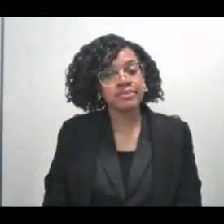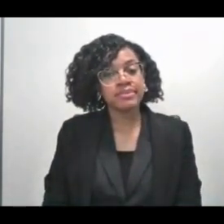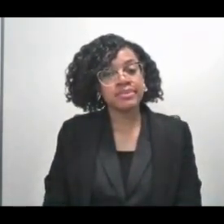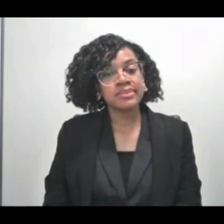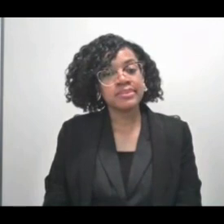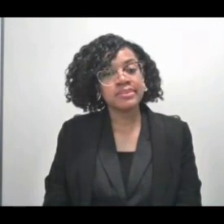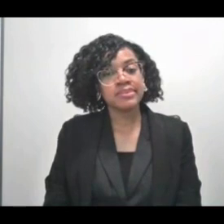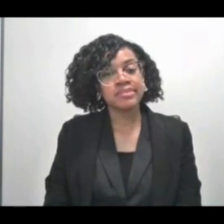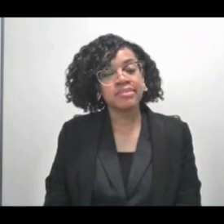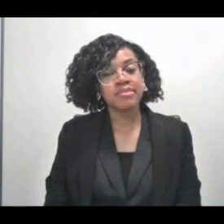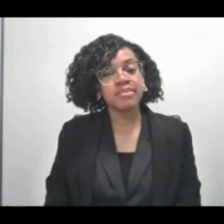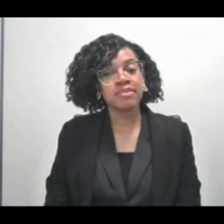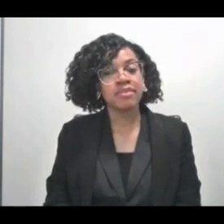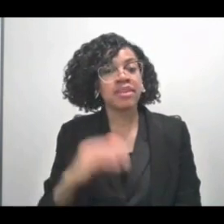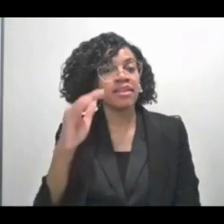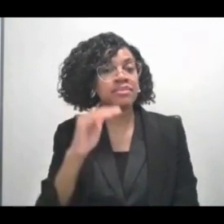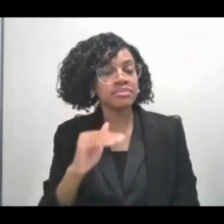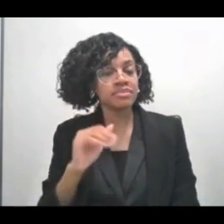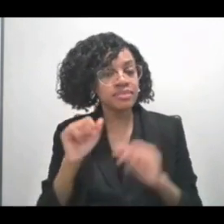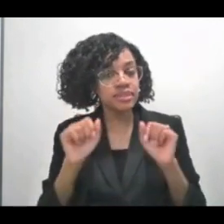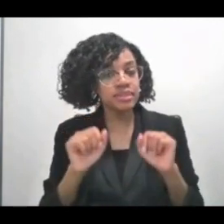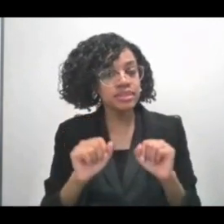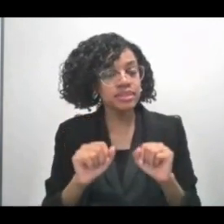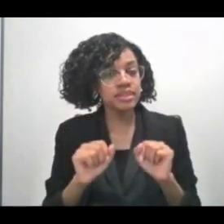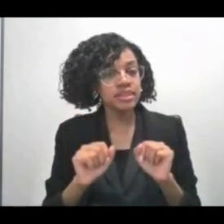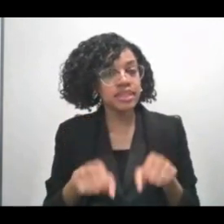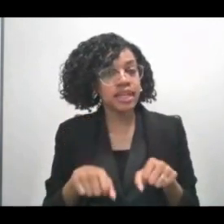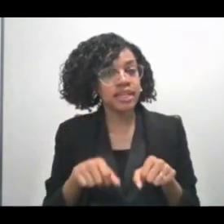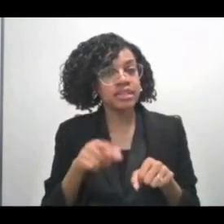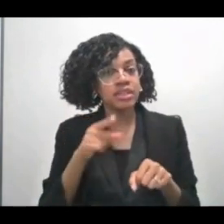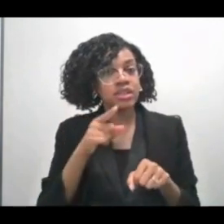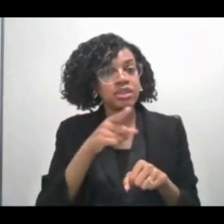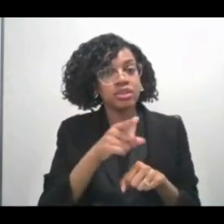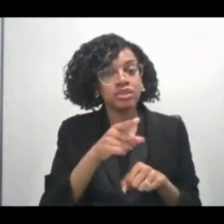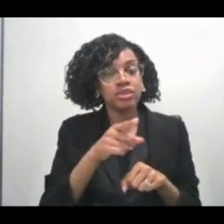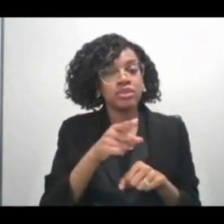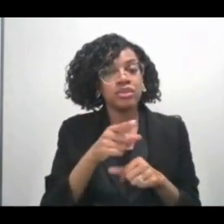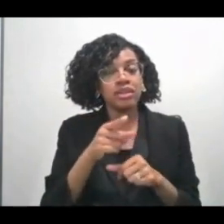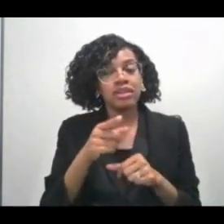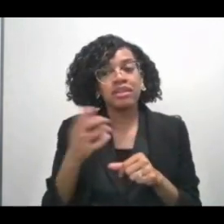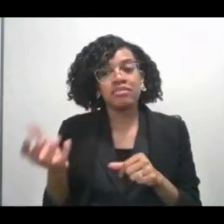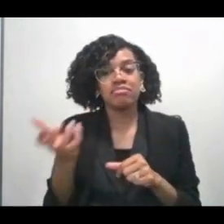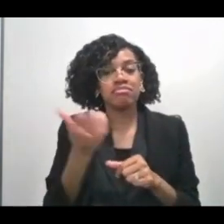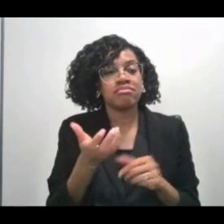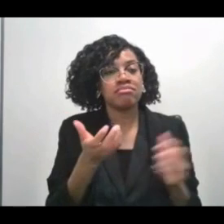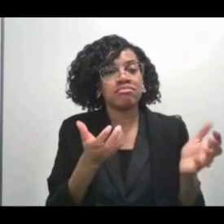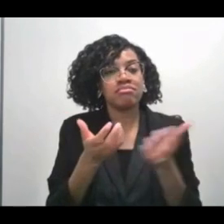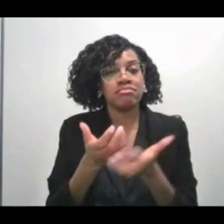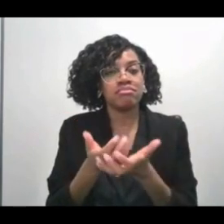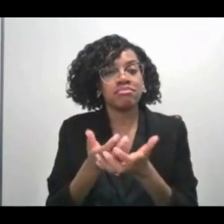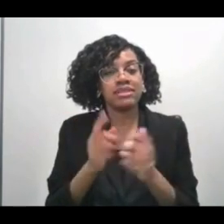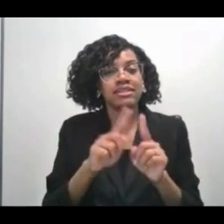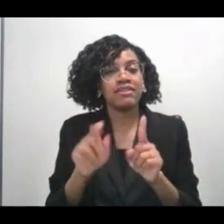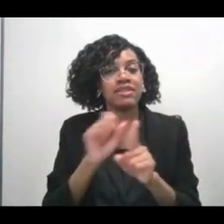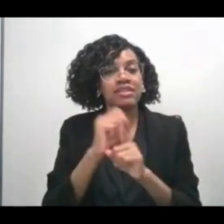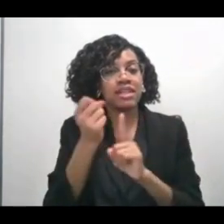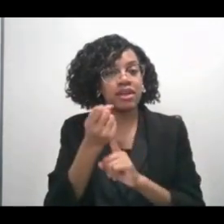Amara Davis: Can you blend several scenarios together having different tracks to train people that say on tract one,